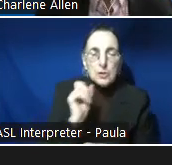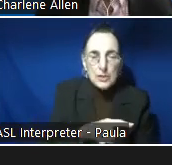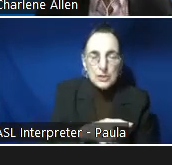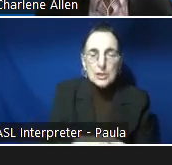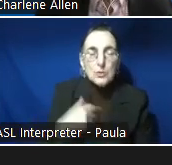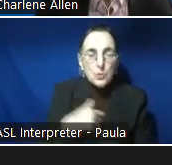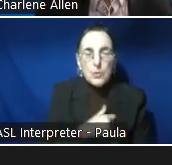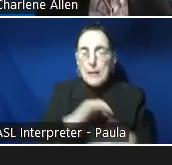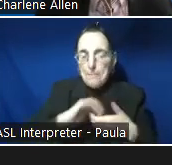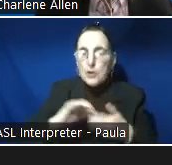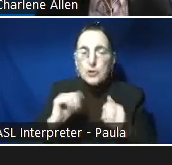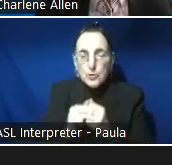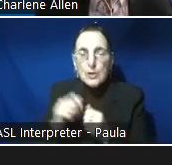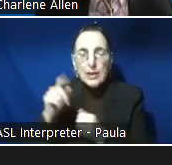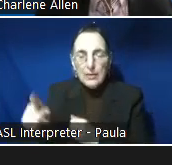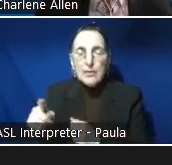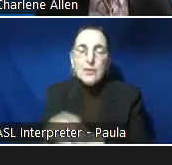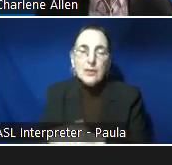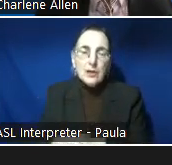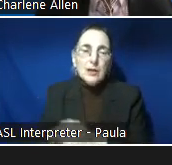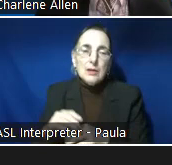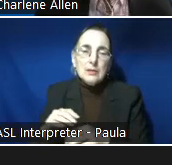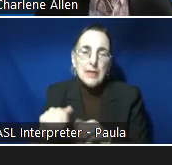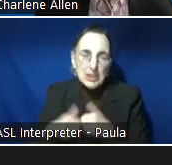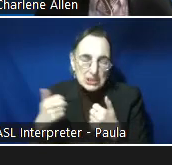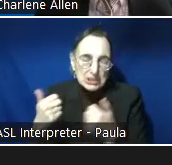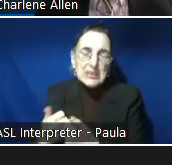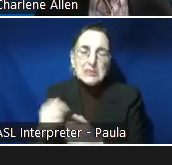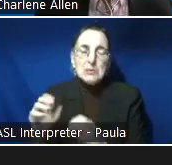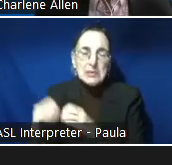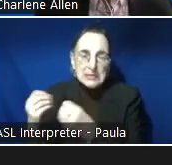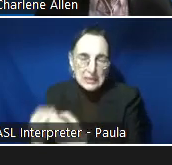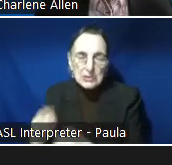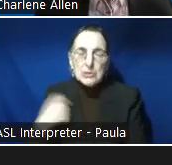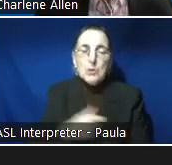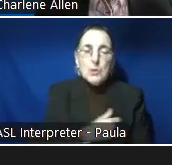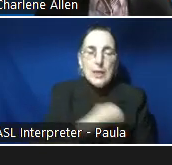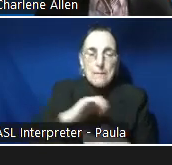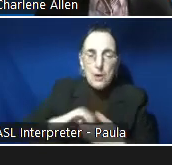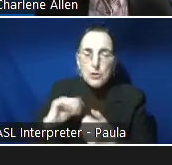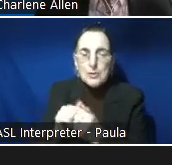we partner with disability organizations, we partner with housing organizations,